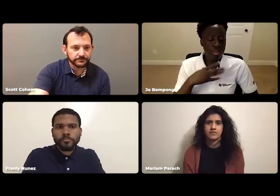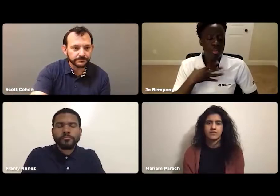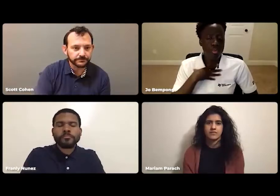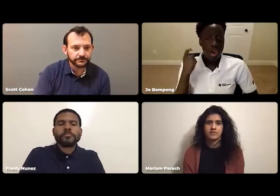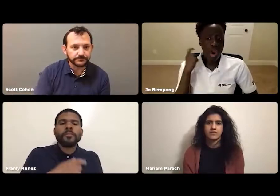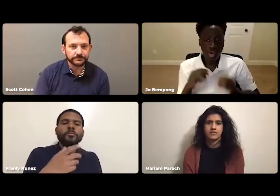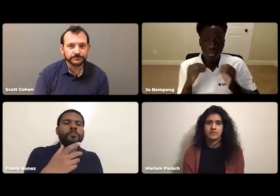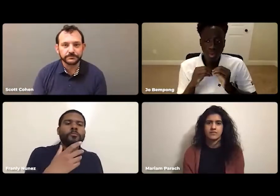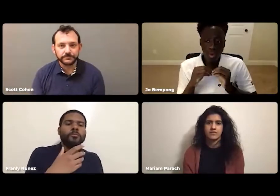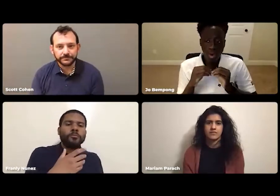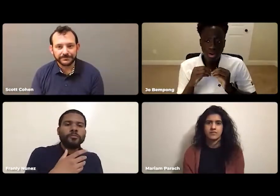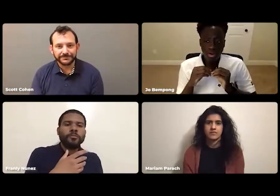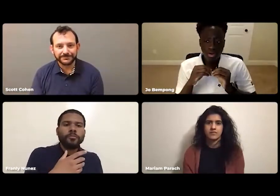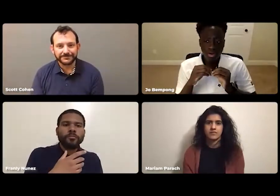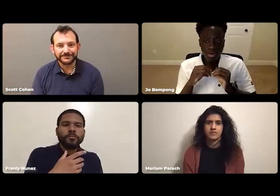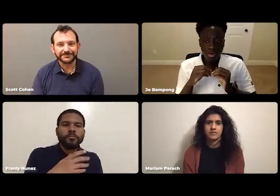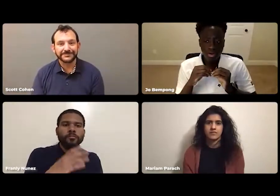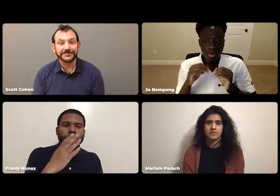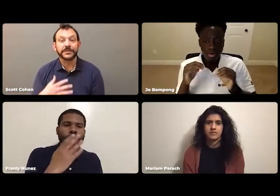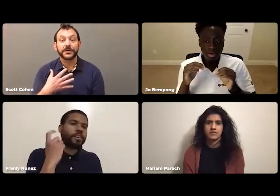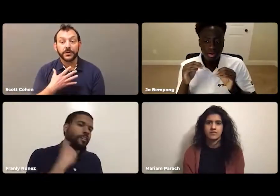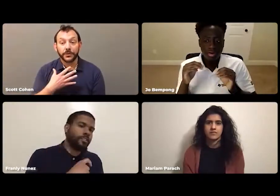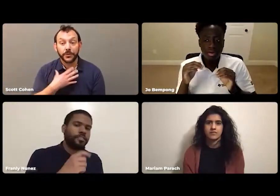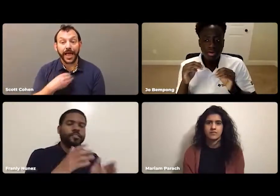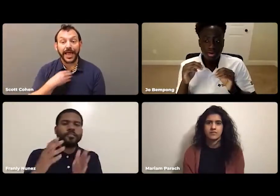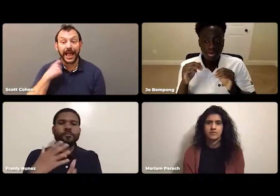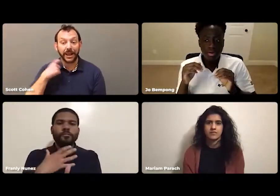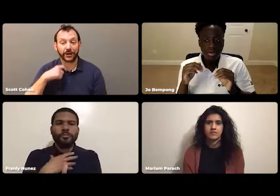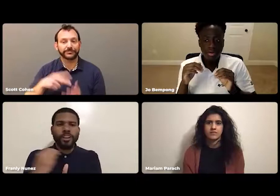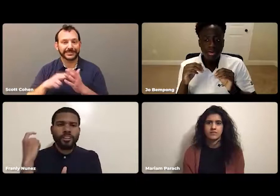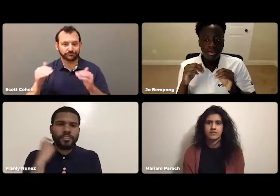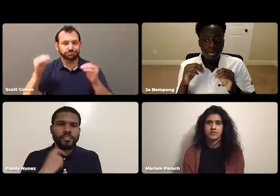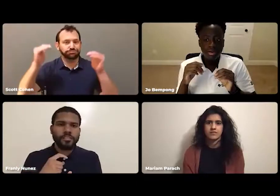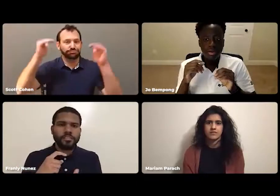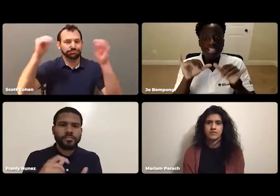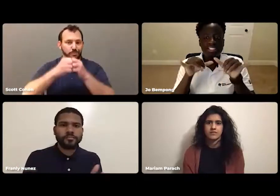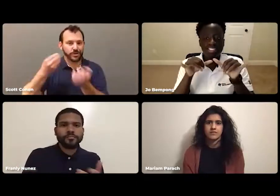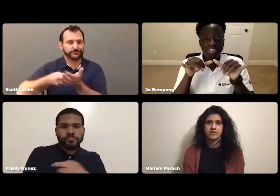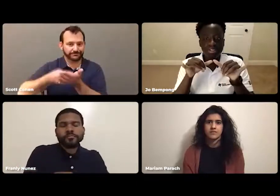What's the difference between those two, again? White collar earns more.